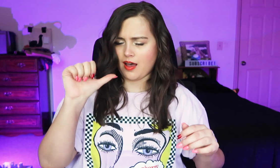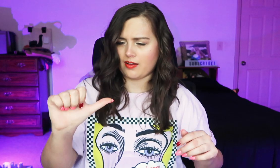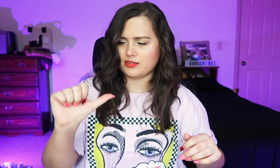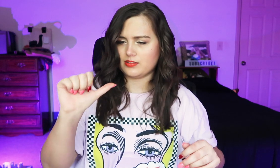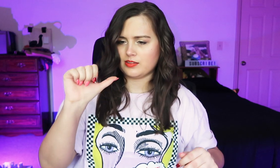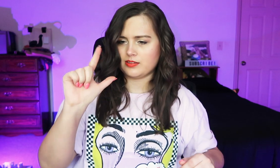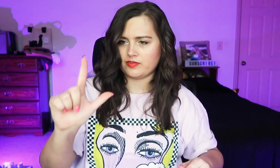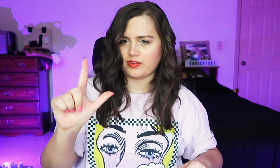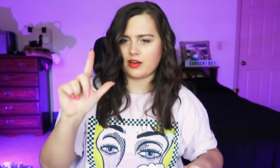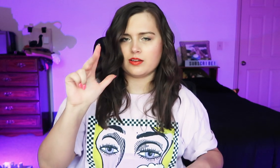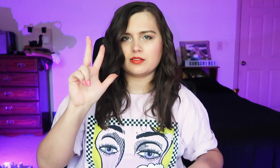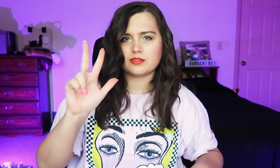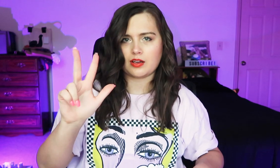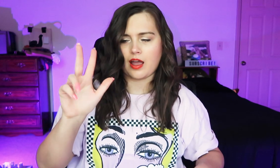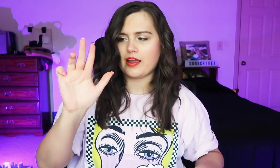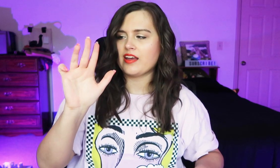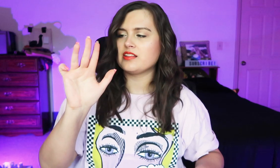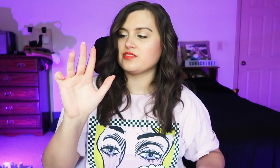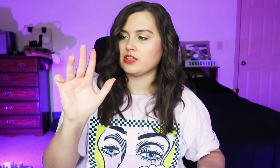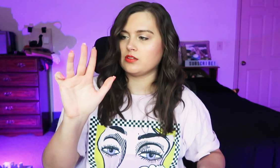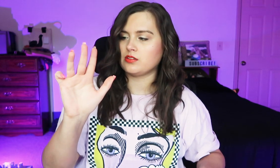1, 2, 3, 4.